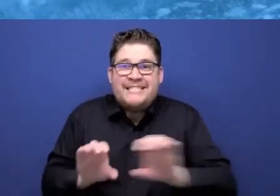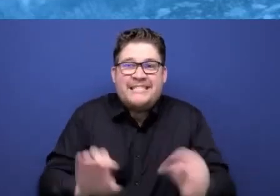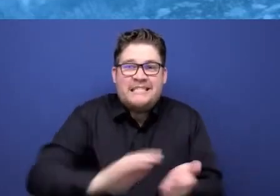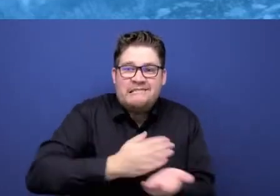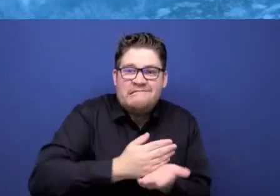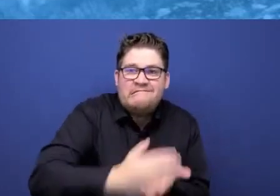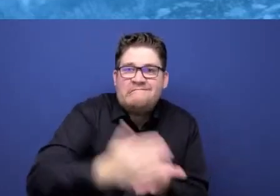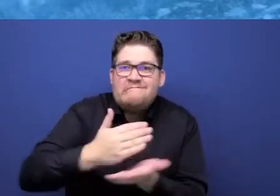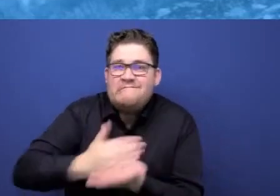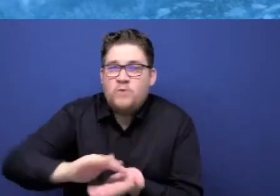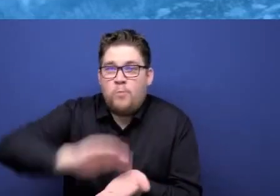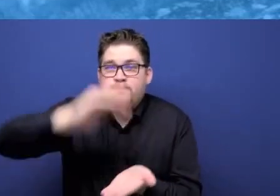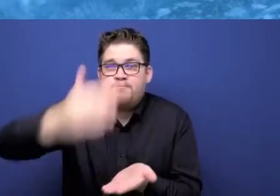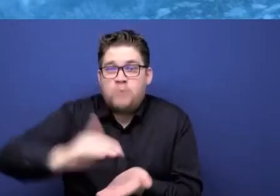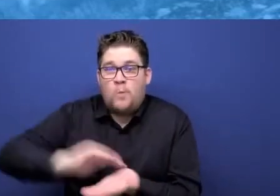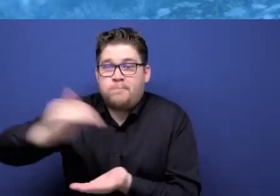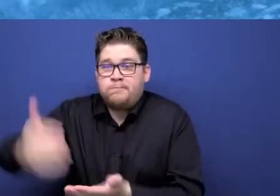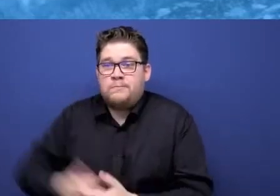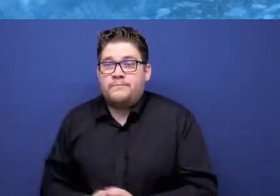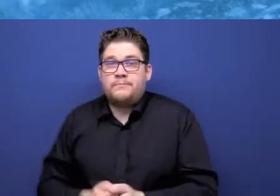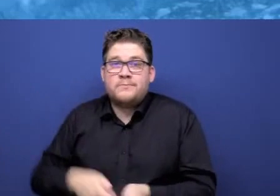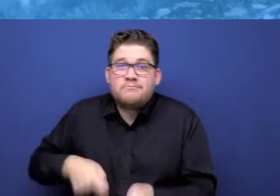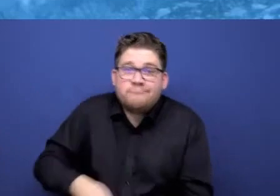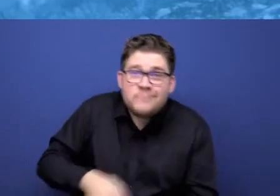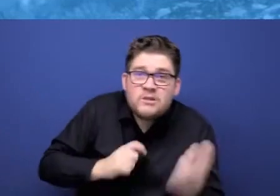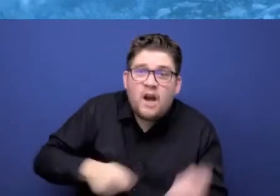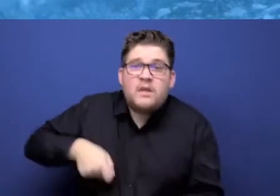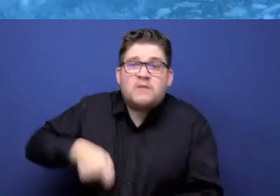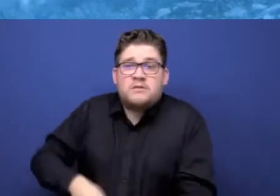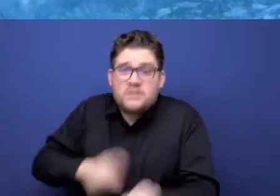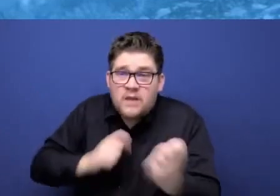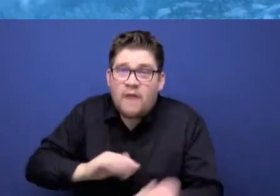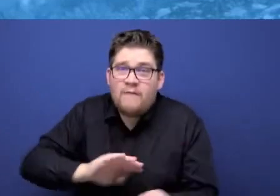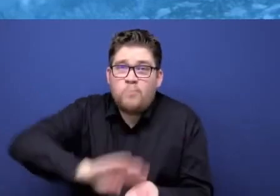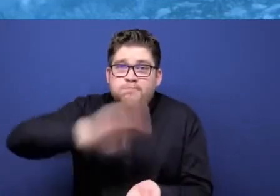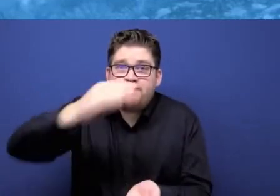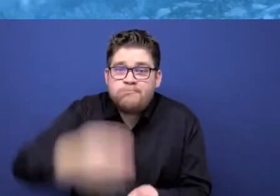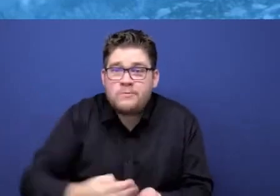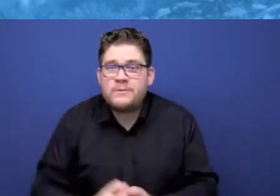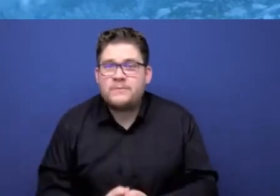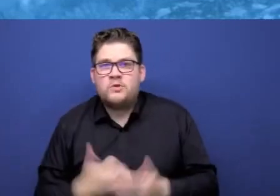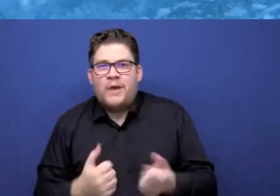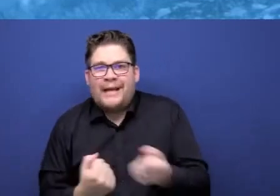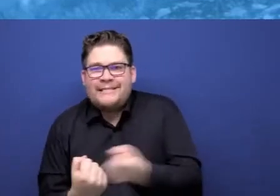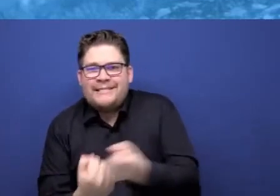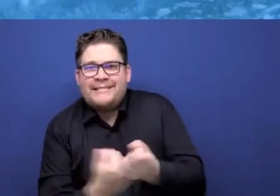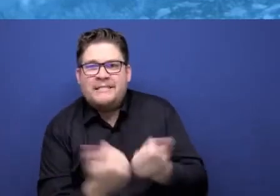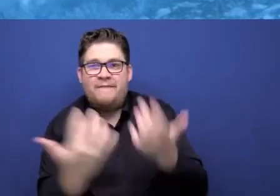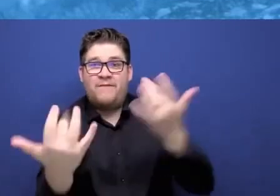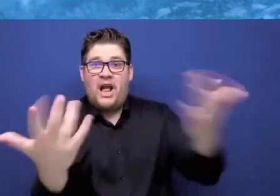digging into the ground, you know, trying to reinforce that line to what we call a bit of a black line off that guard to